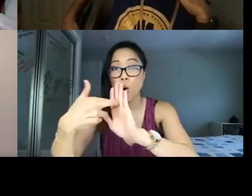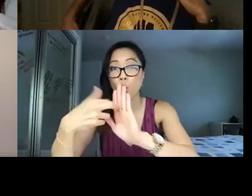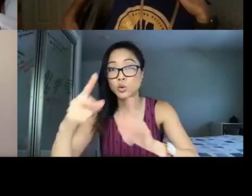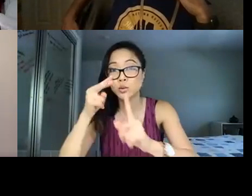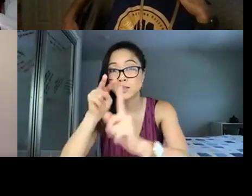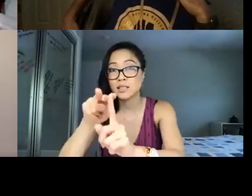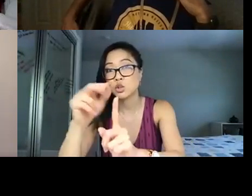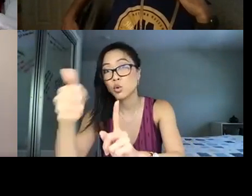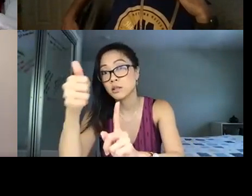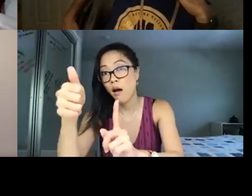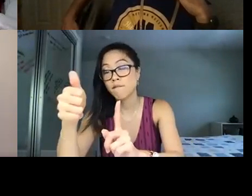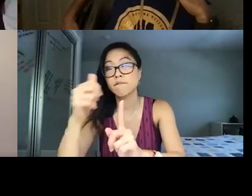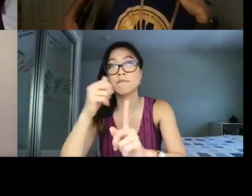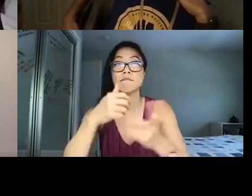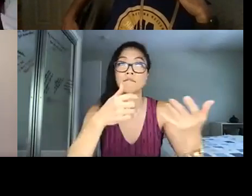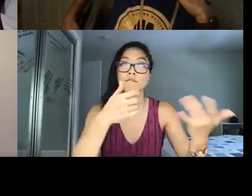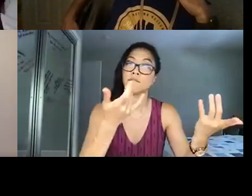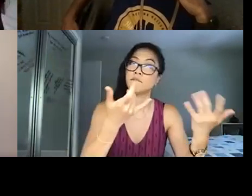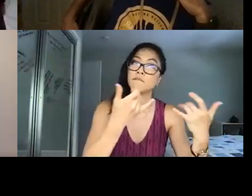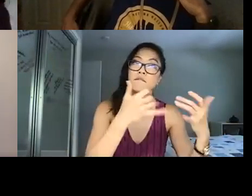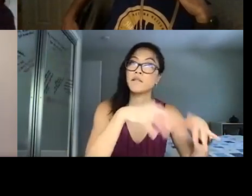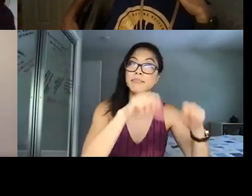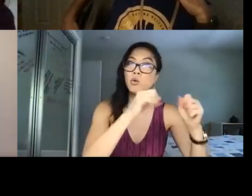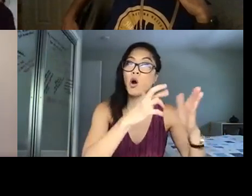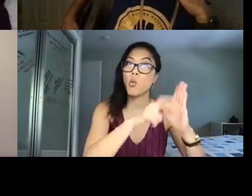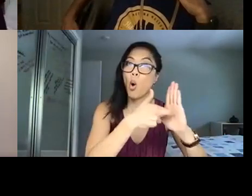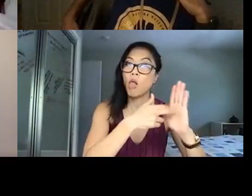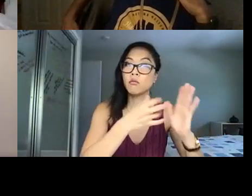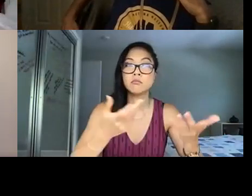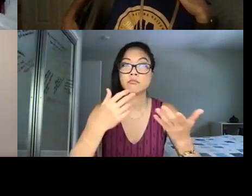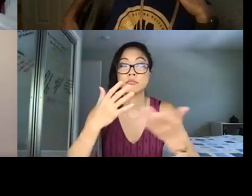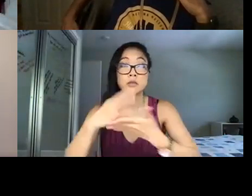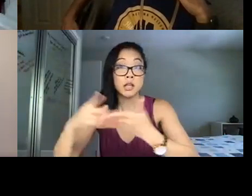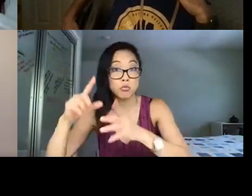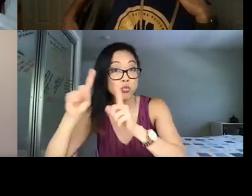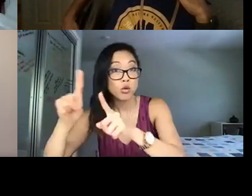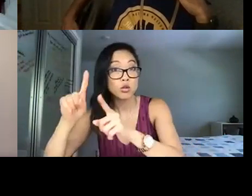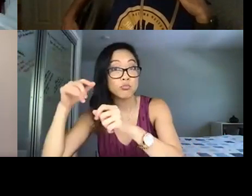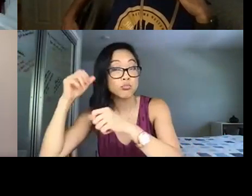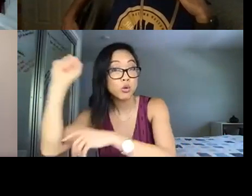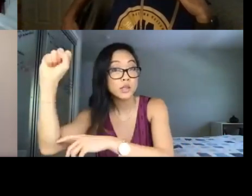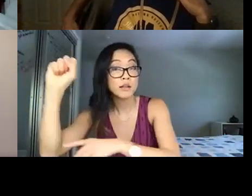movements of that happened so far? Have you gone out to protests? Have you not? Signed an action, have you not?